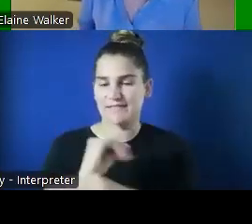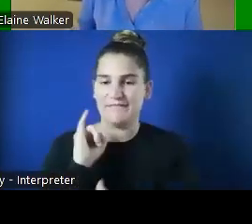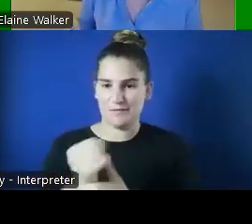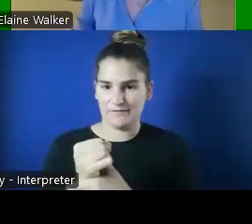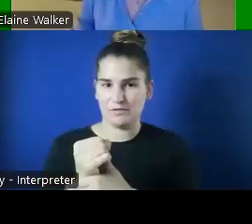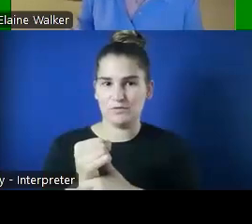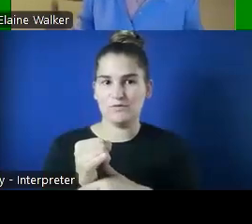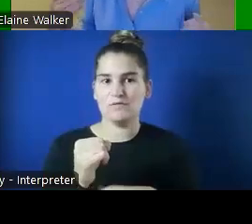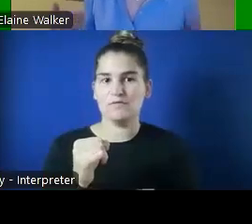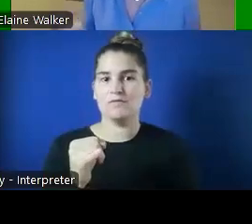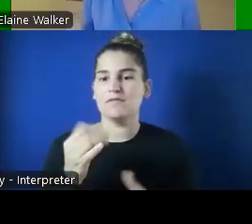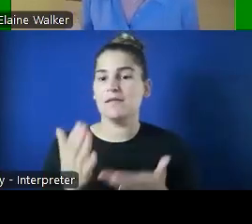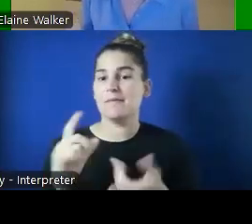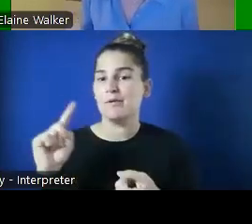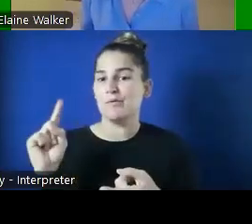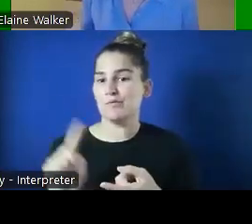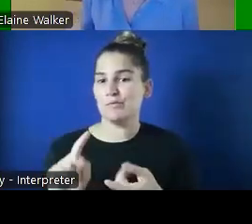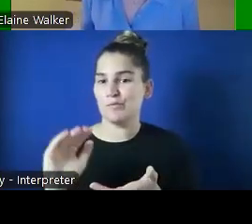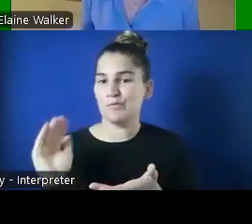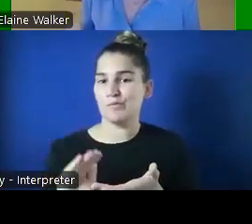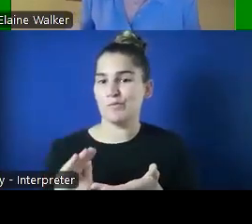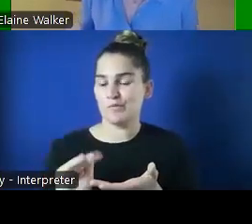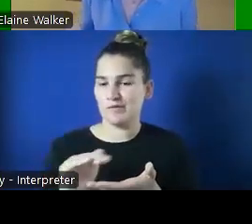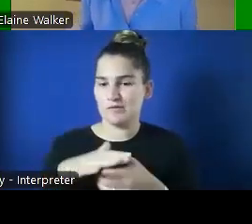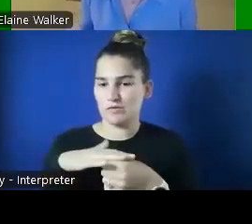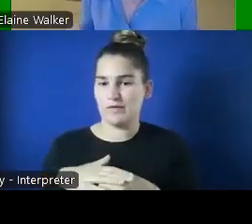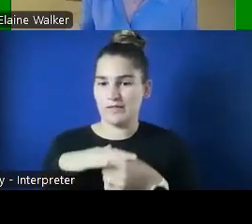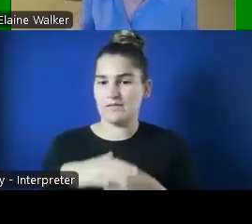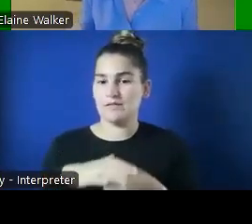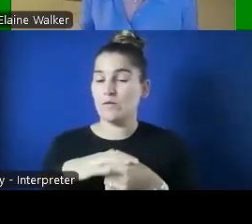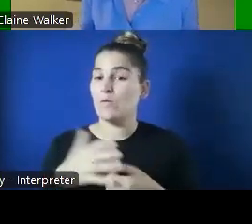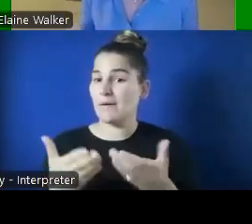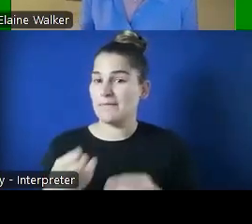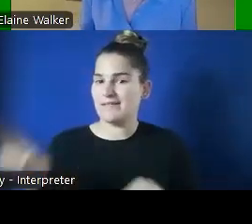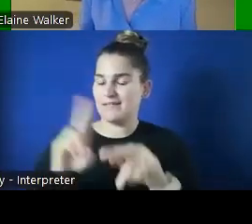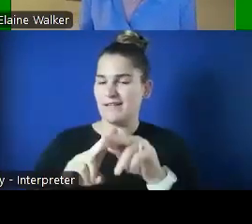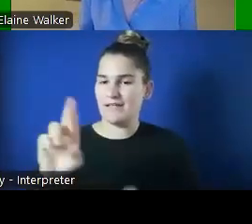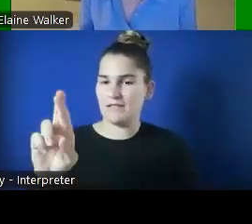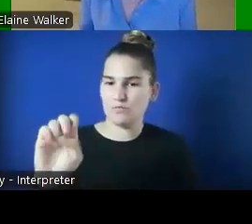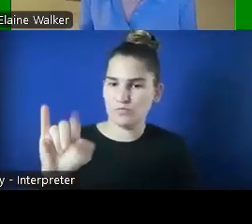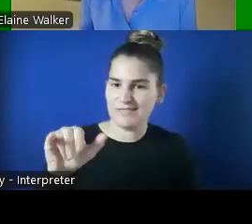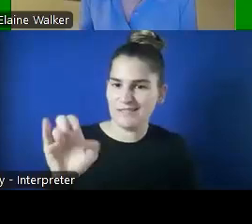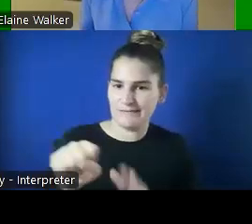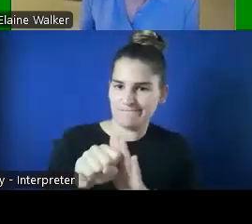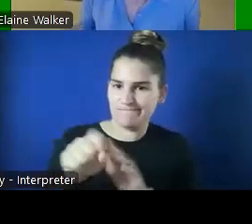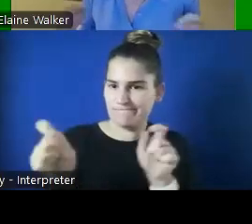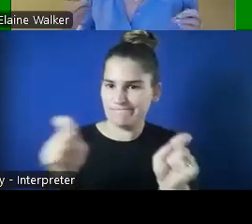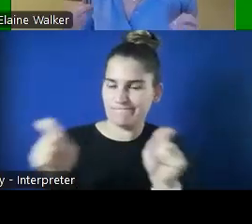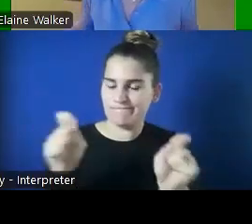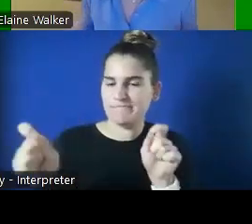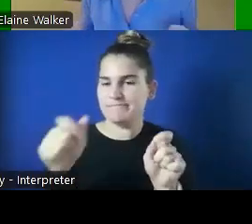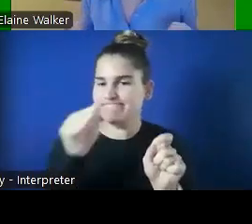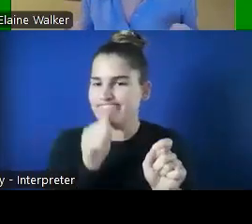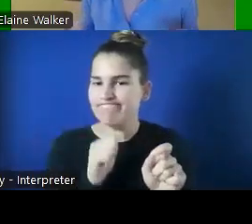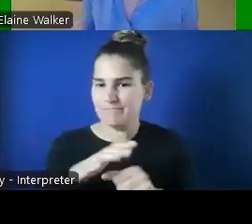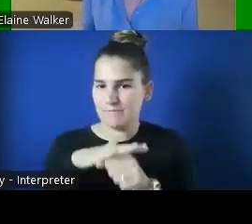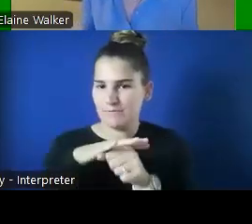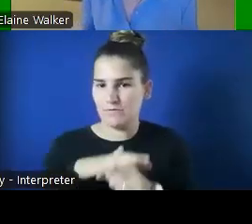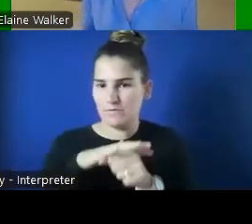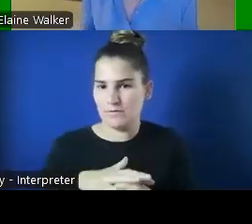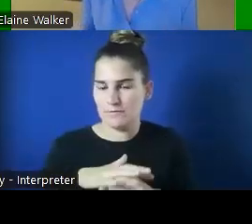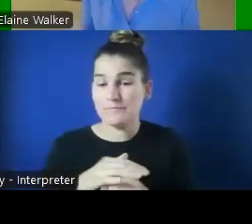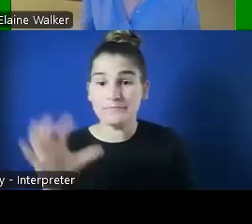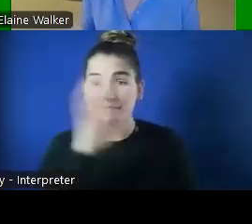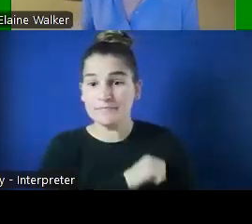might reduce stress or enhance resilience in coping with stress with the assumption that